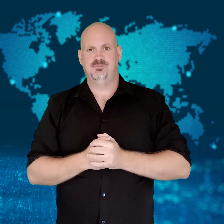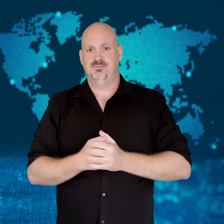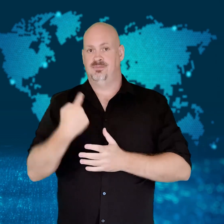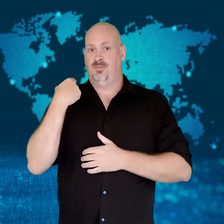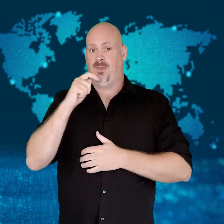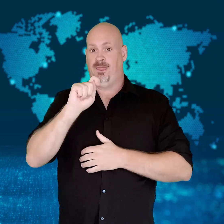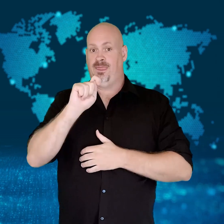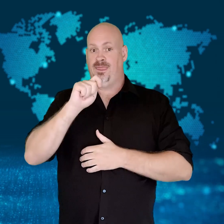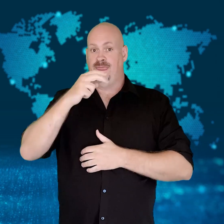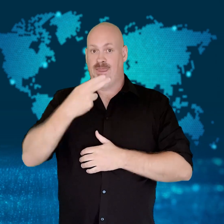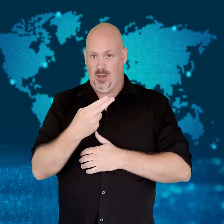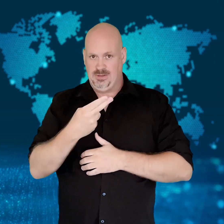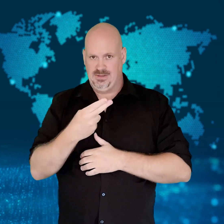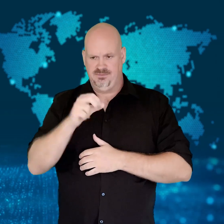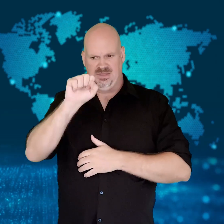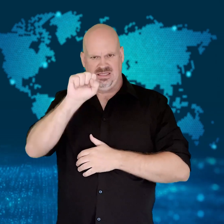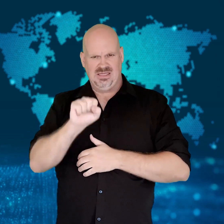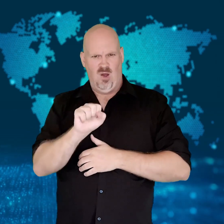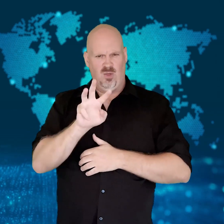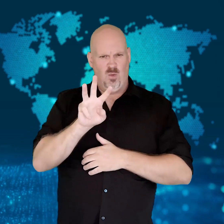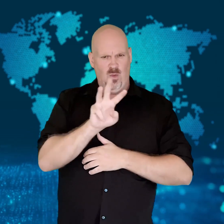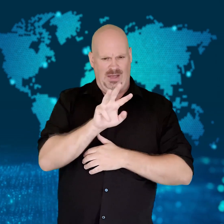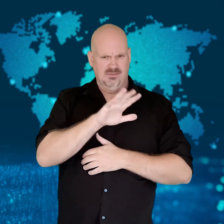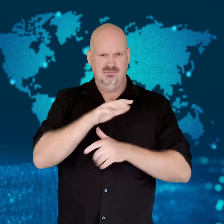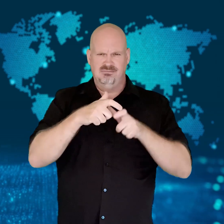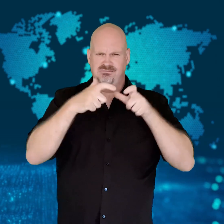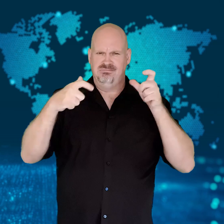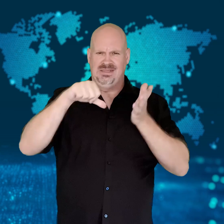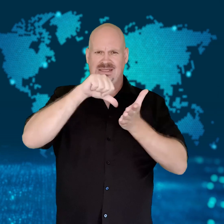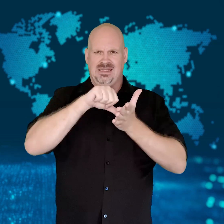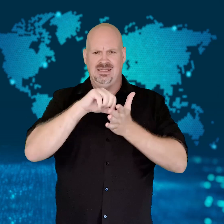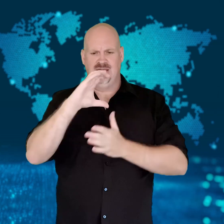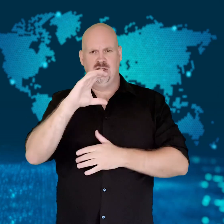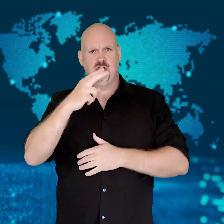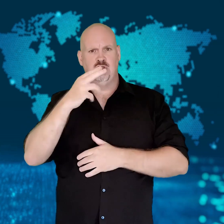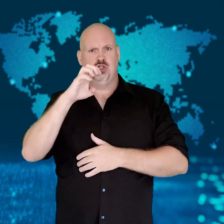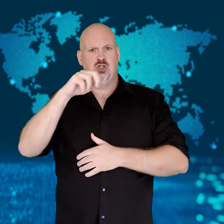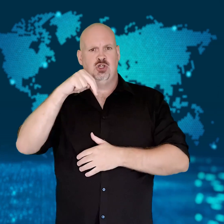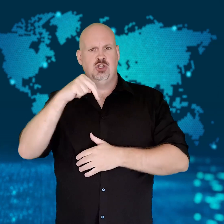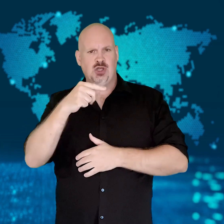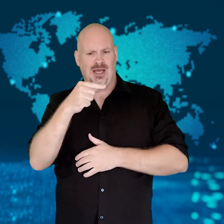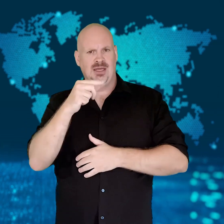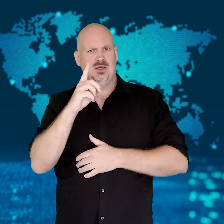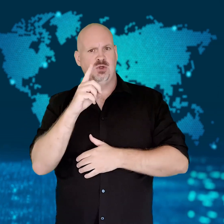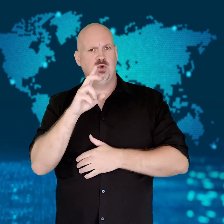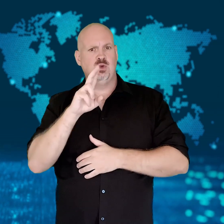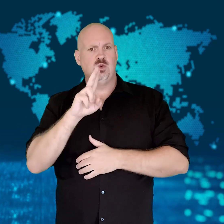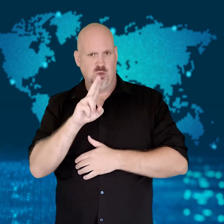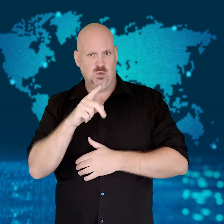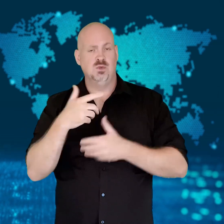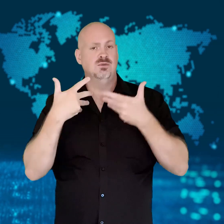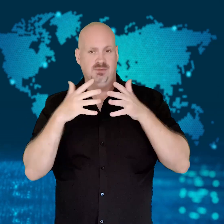Last Thursday, the southwestern metropolis of Chengdu had already